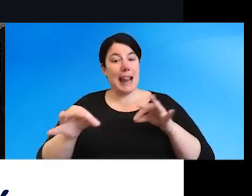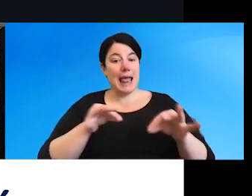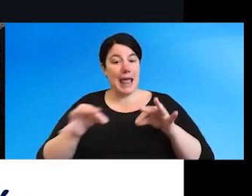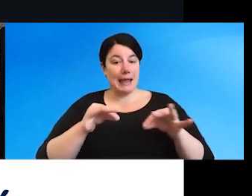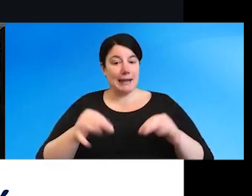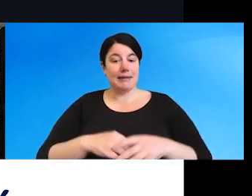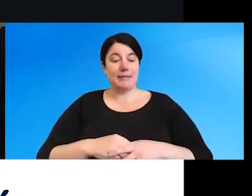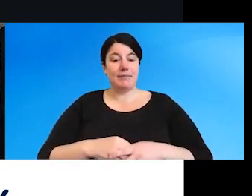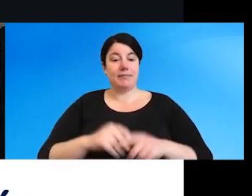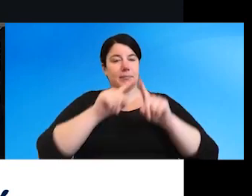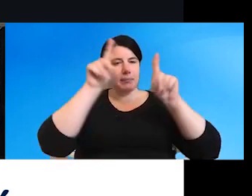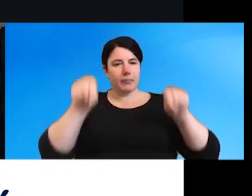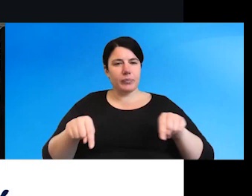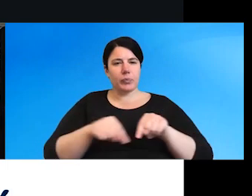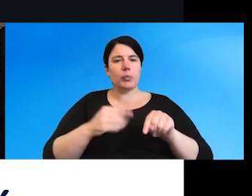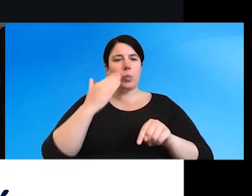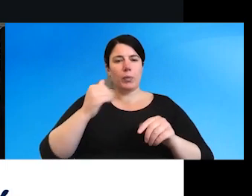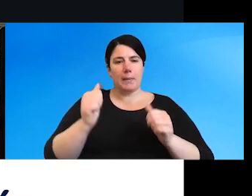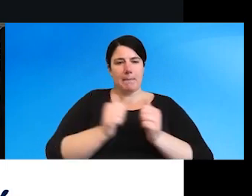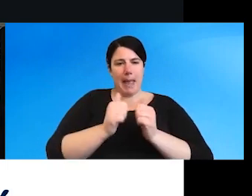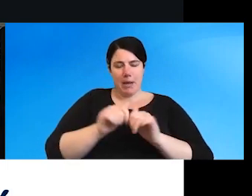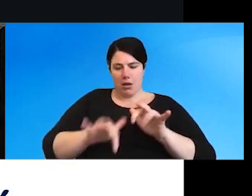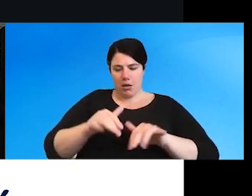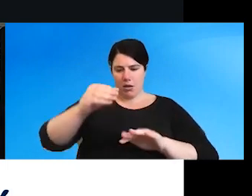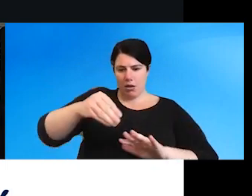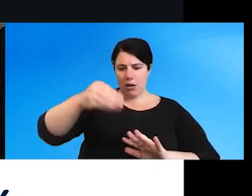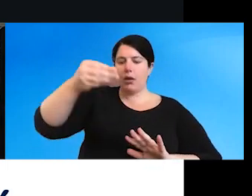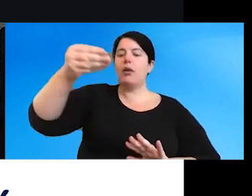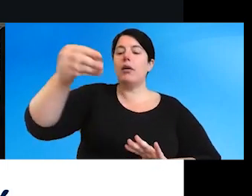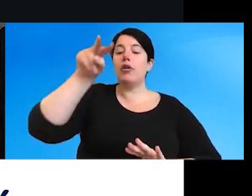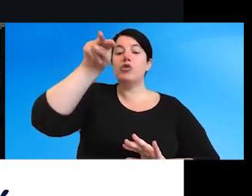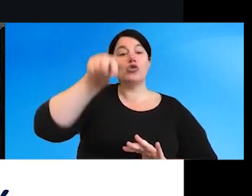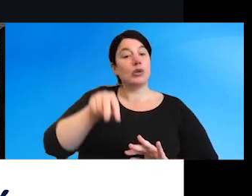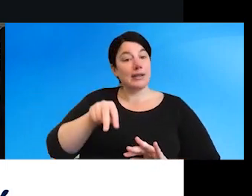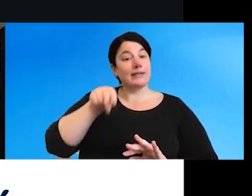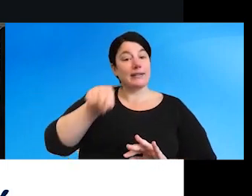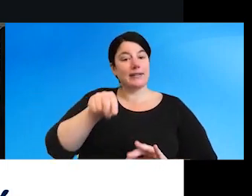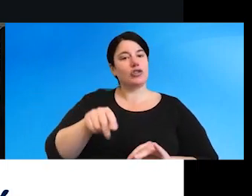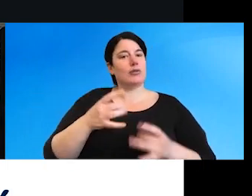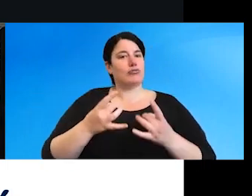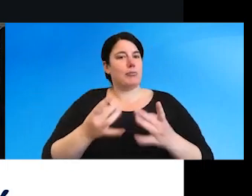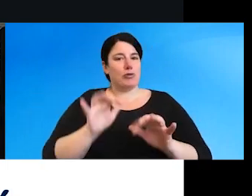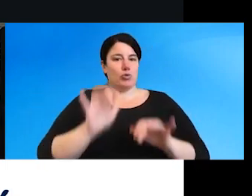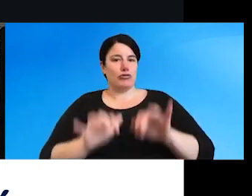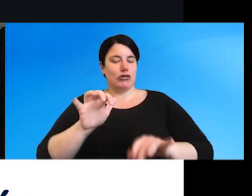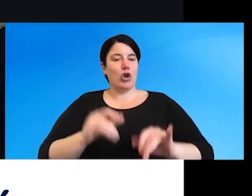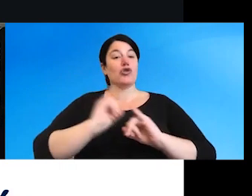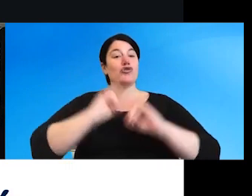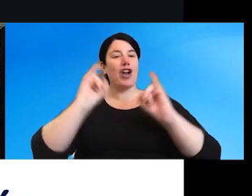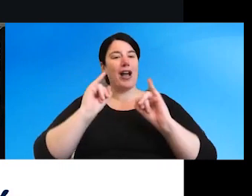woman reading a sheet of paper coming off a typewriter as she prepares to write her crisis plan.